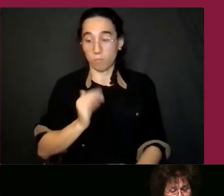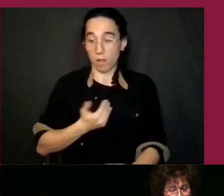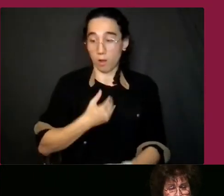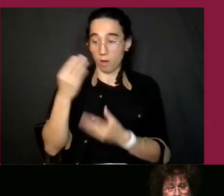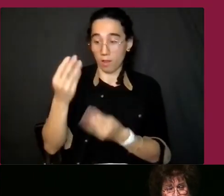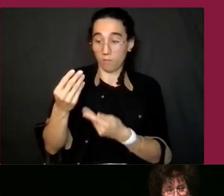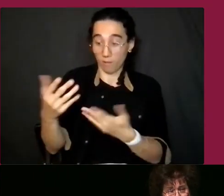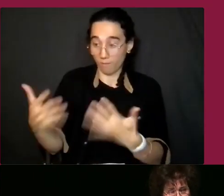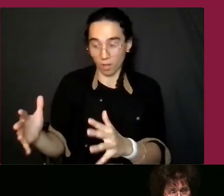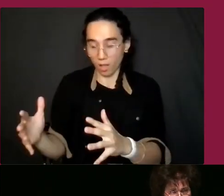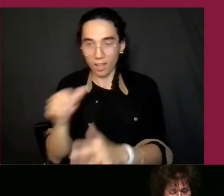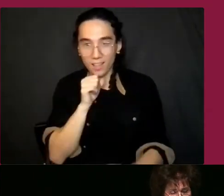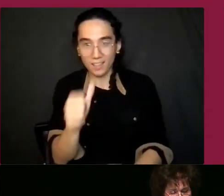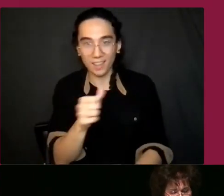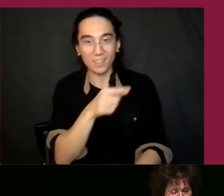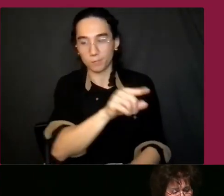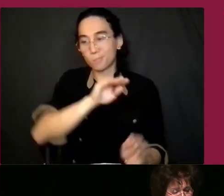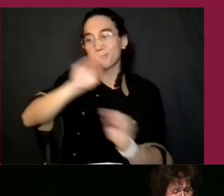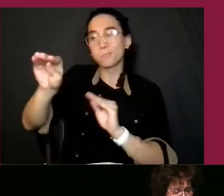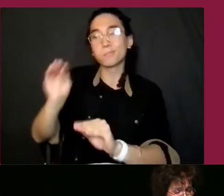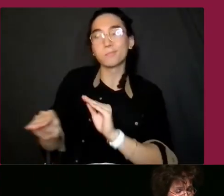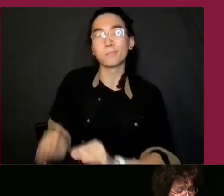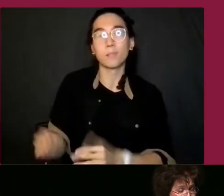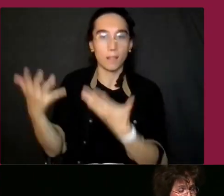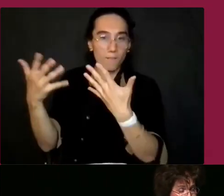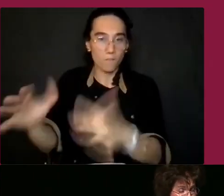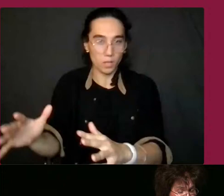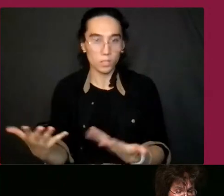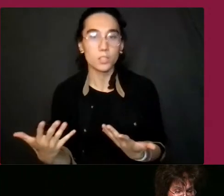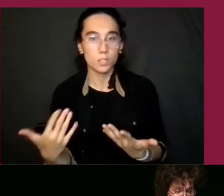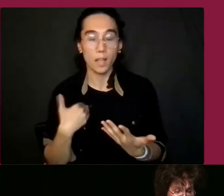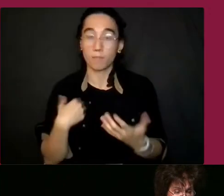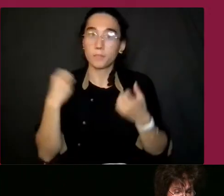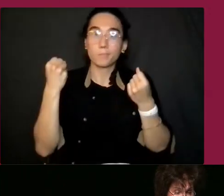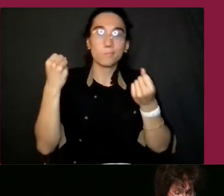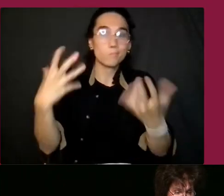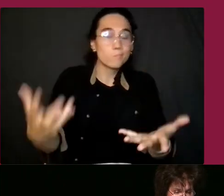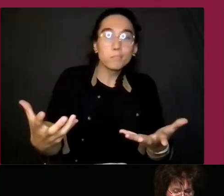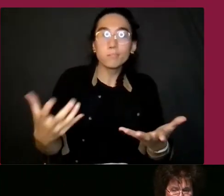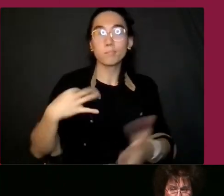gave a ton of helpful information for what they did when they restored their skyrocket.